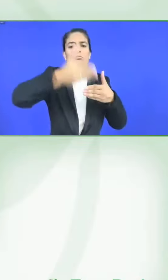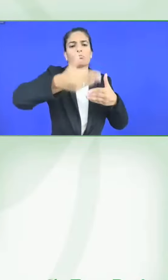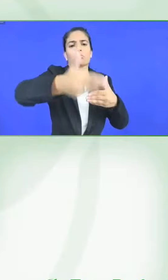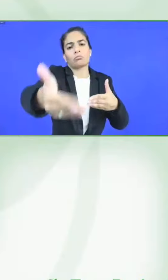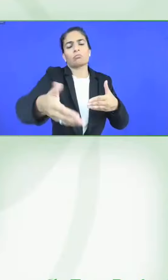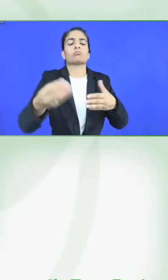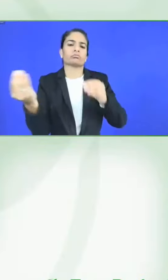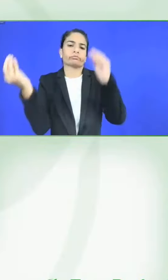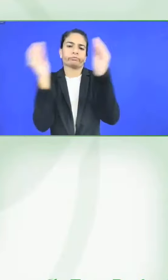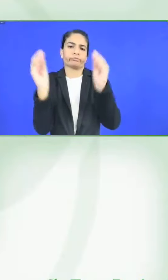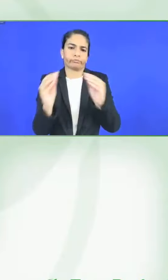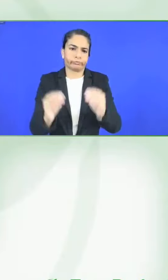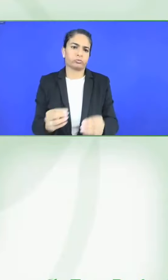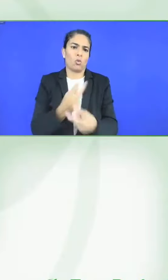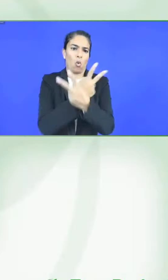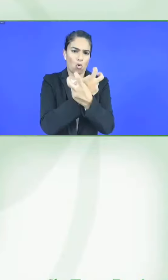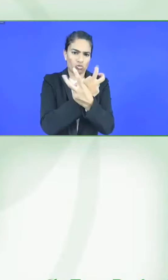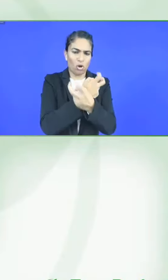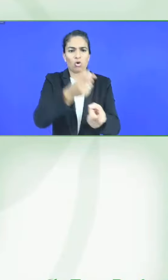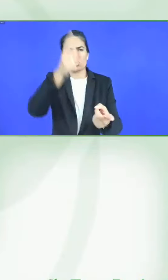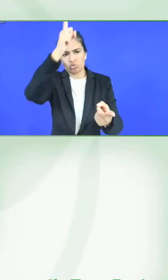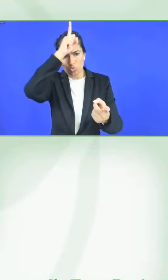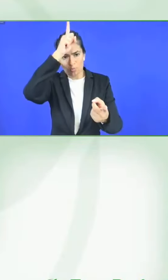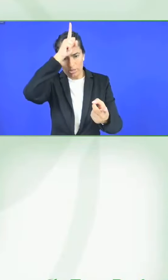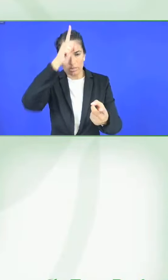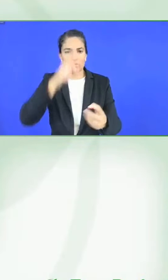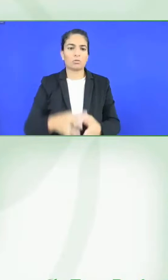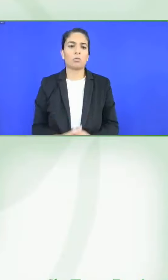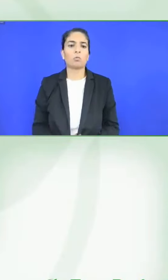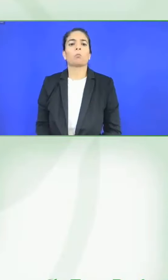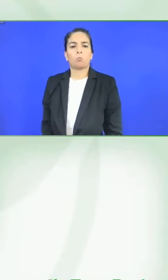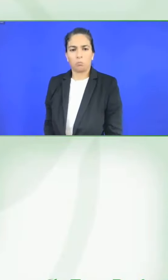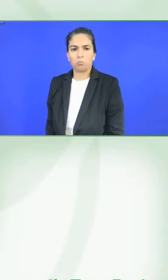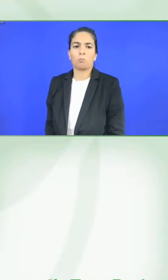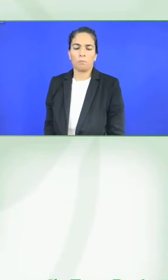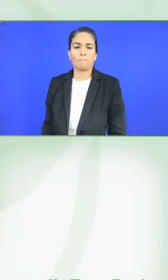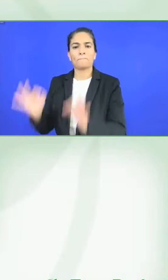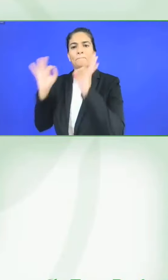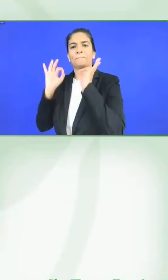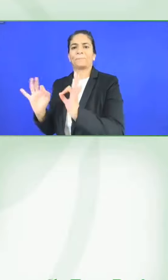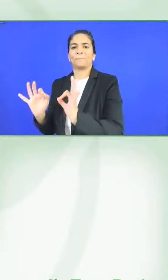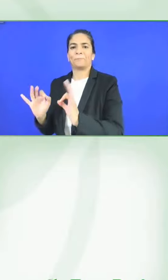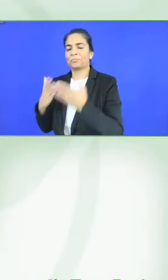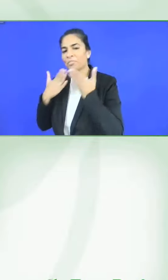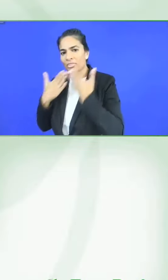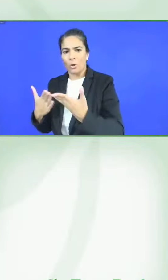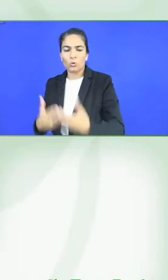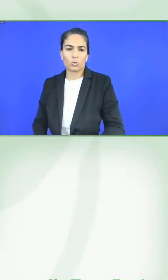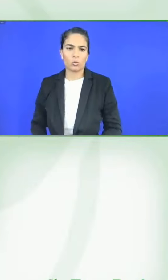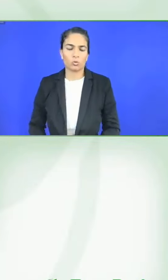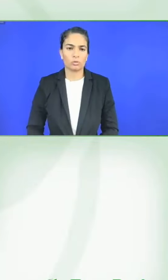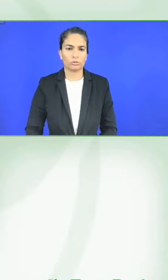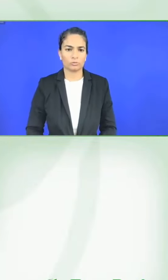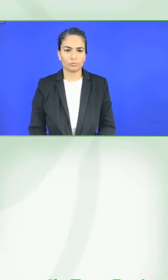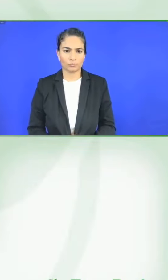What if the stuff is built into the computer is not good enough for you.